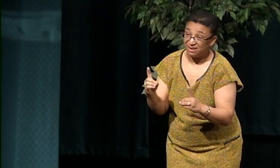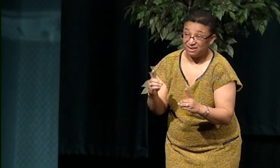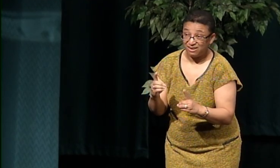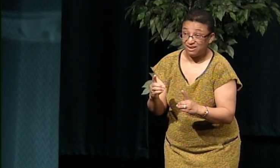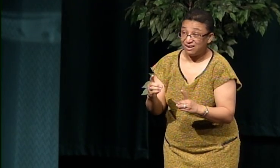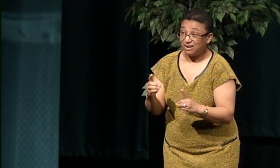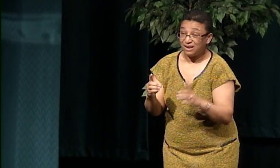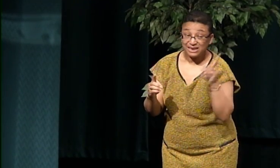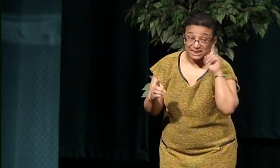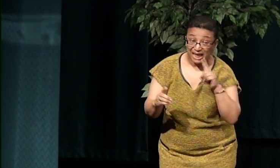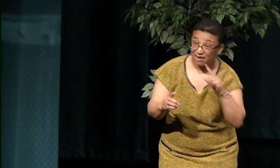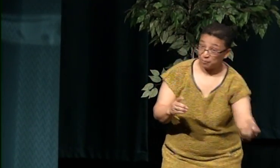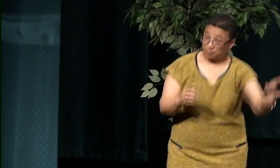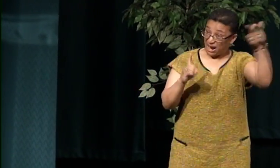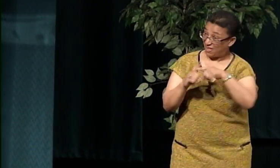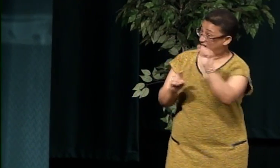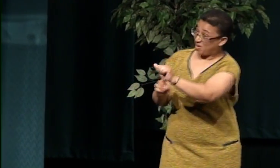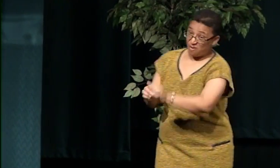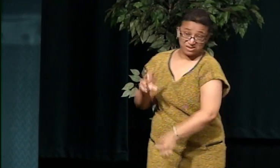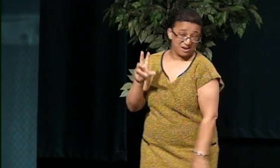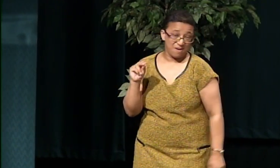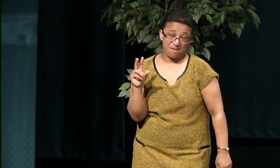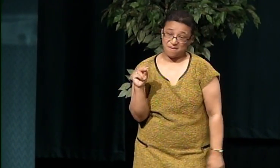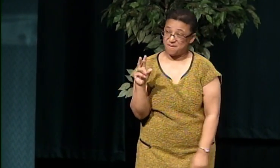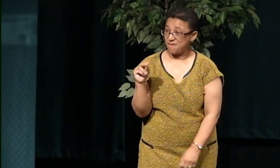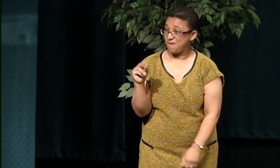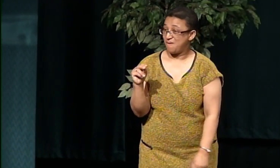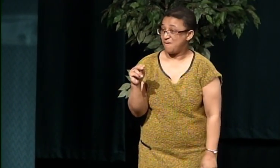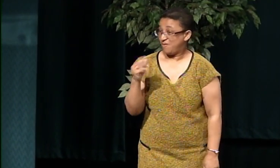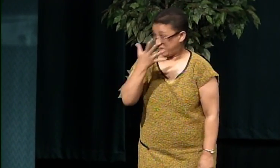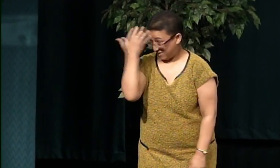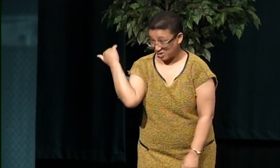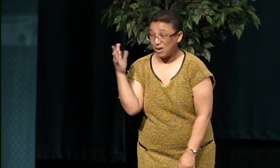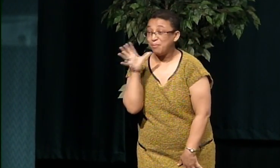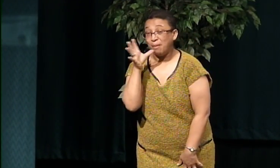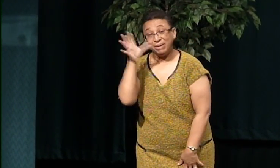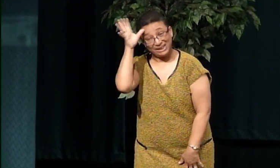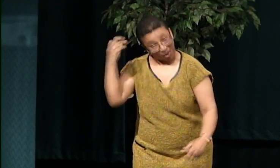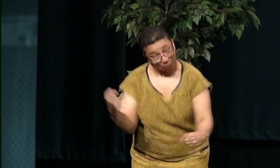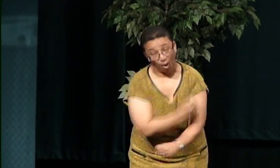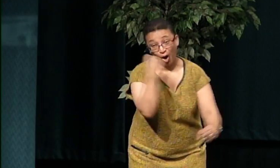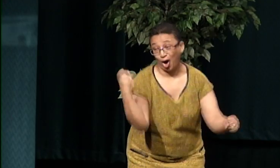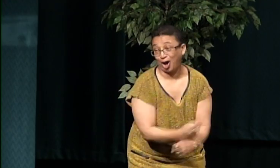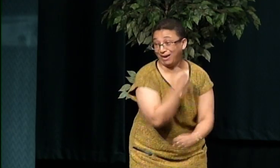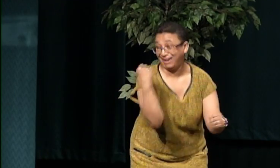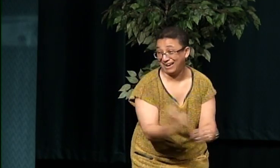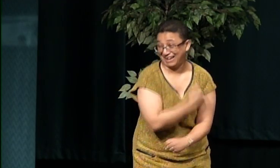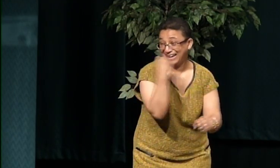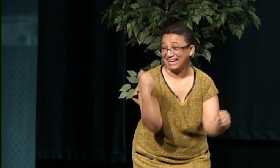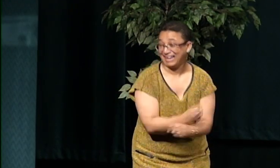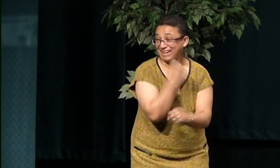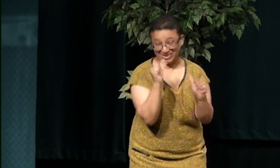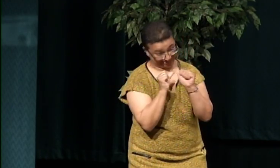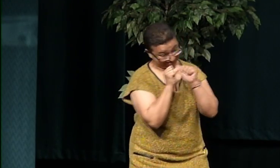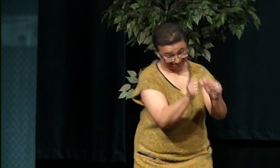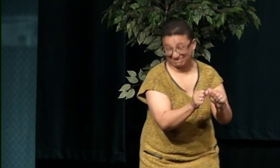And I tell them, the education for deaf people is not nearly as good as it is for you.